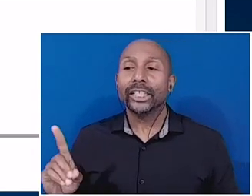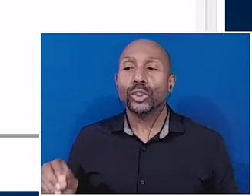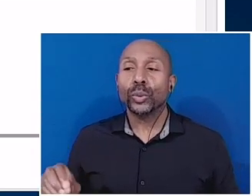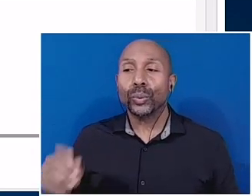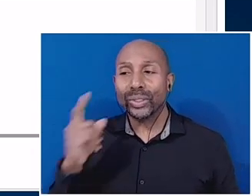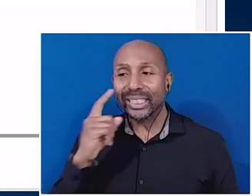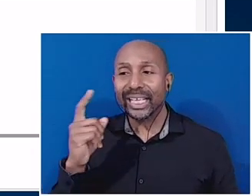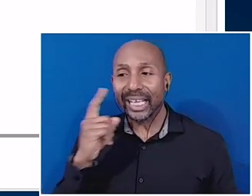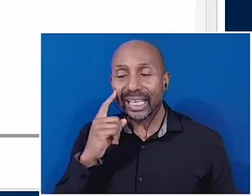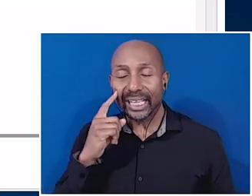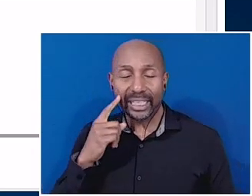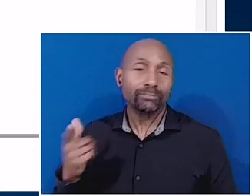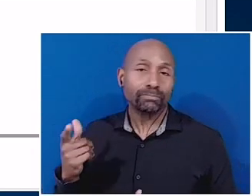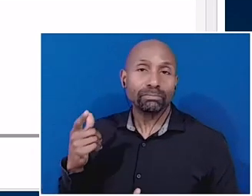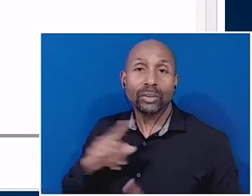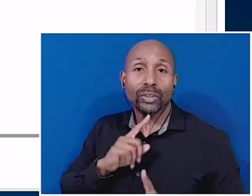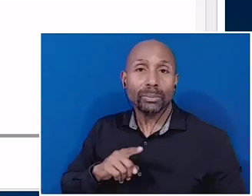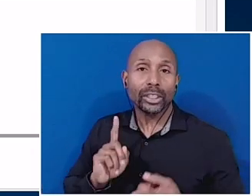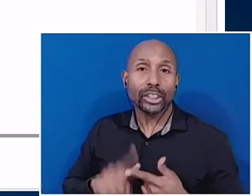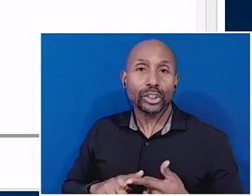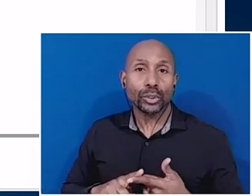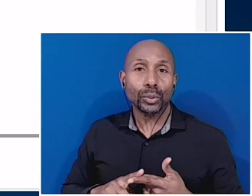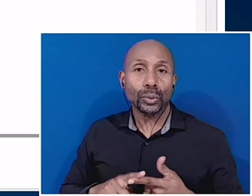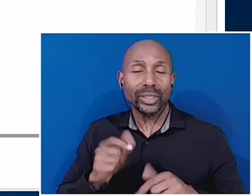response to those various issues might help us all here.